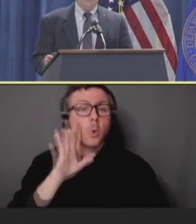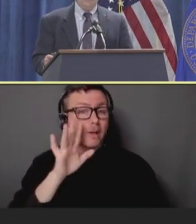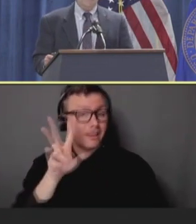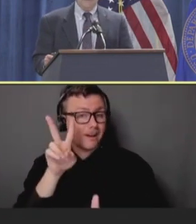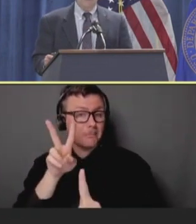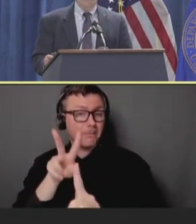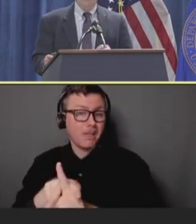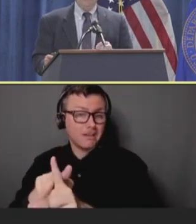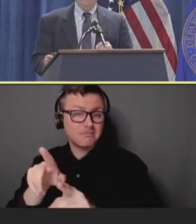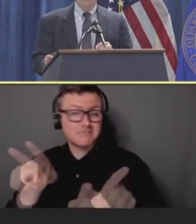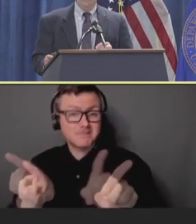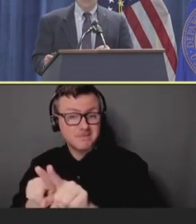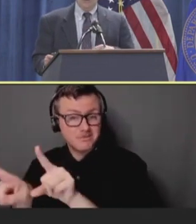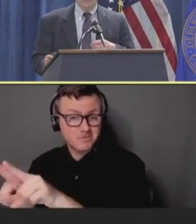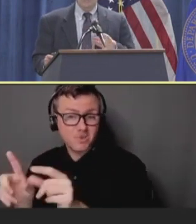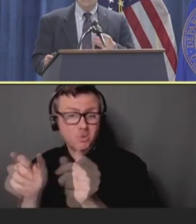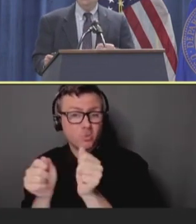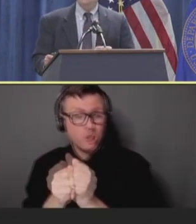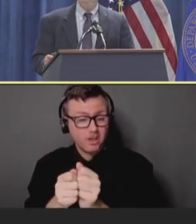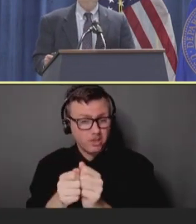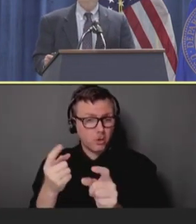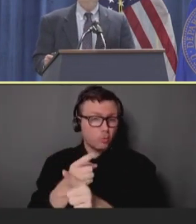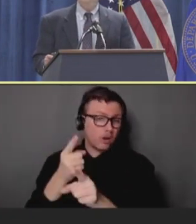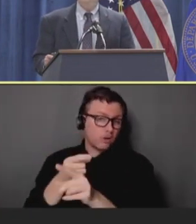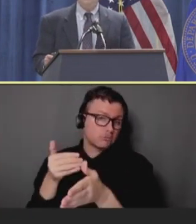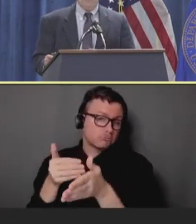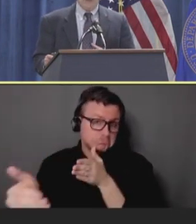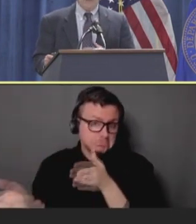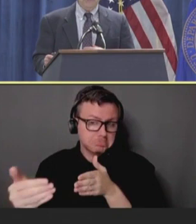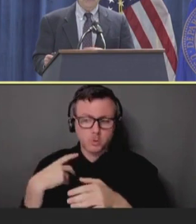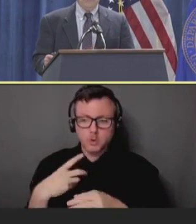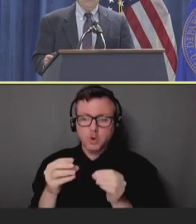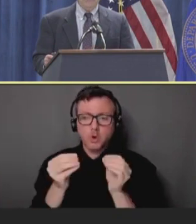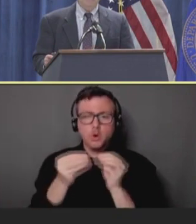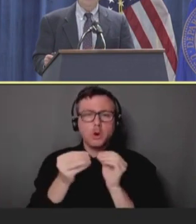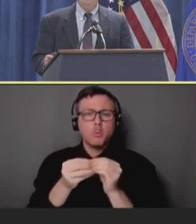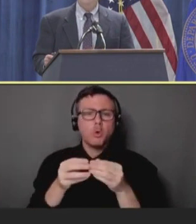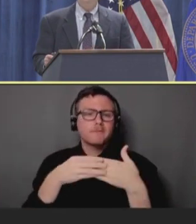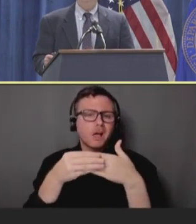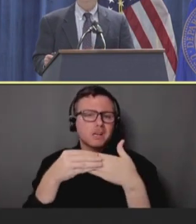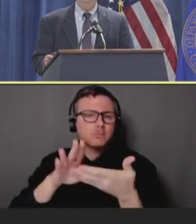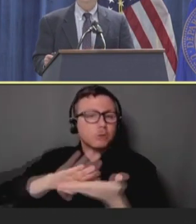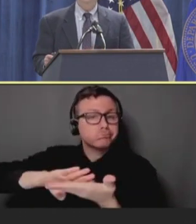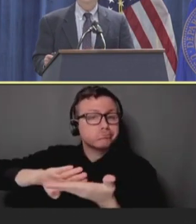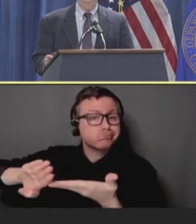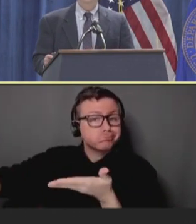Will it lead to more generous exemption policies? I don't know.